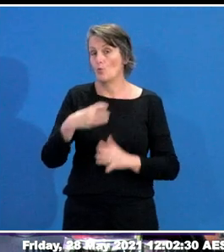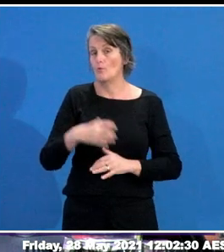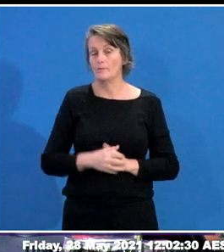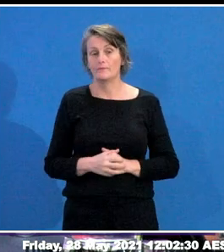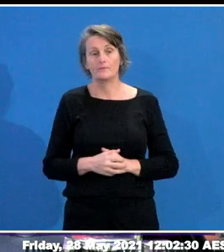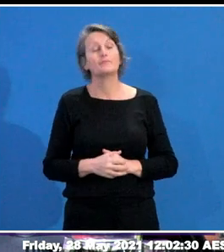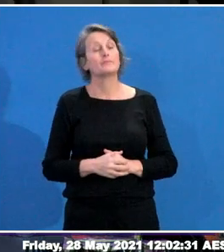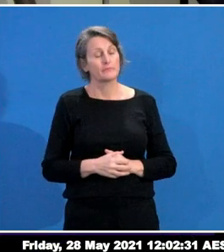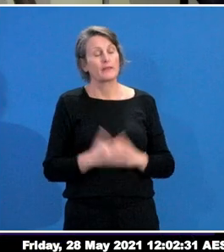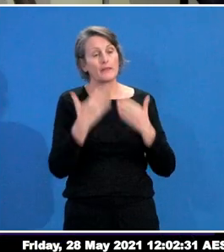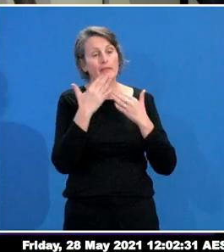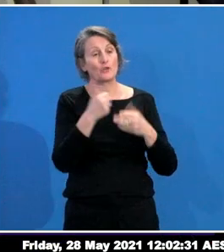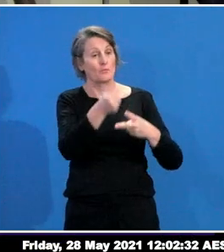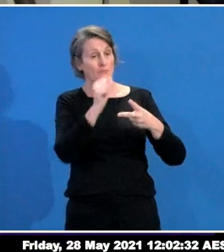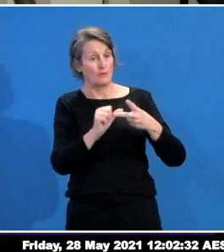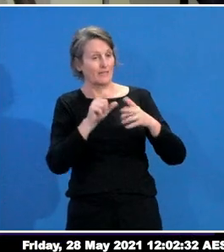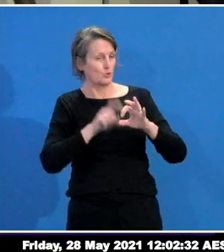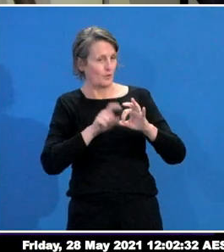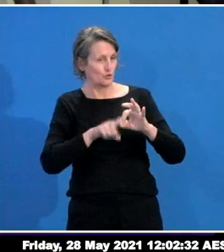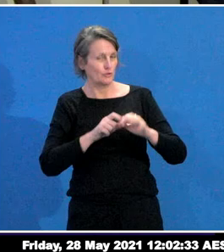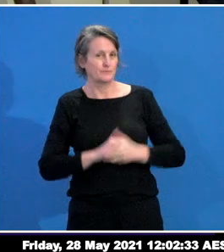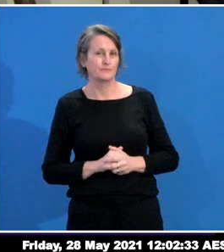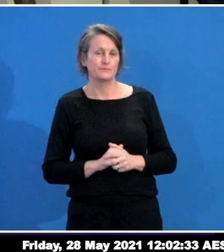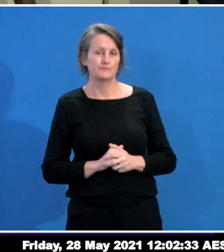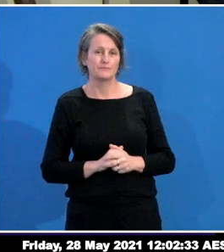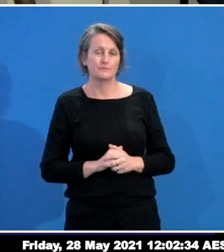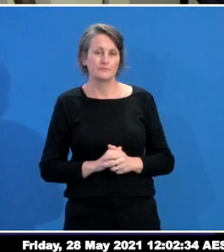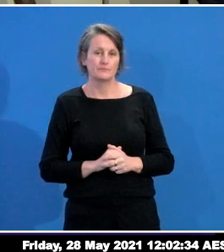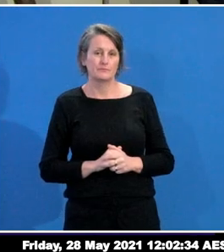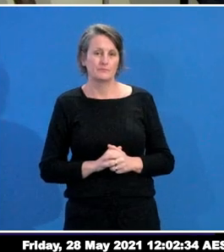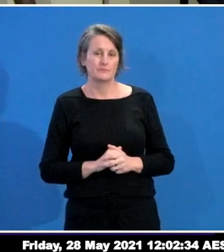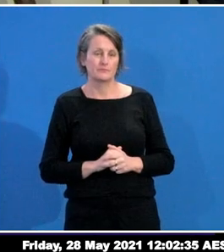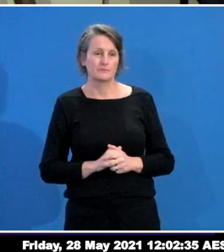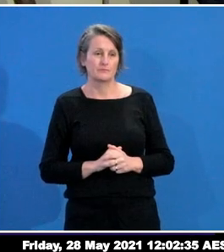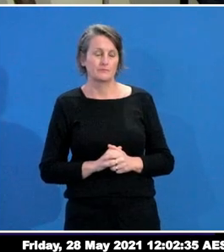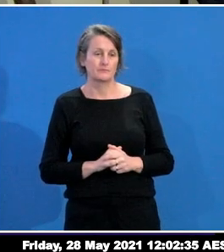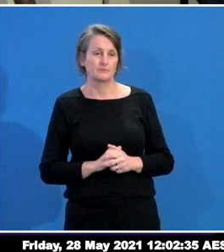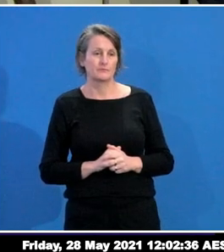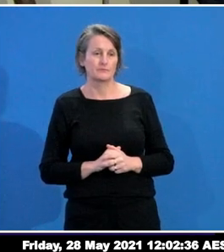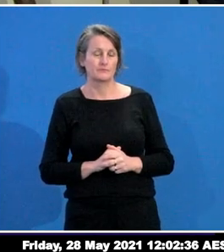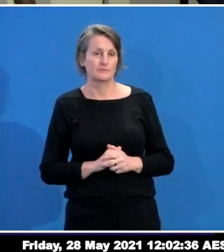COMMISSIONER McEWIN: Thank you. My final question is, and it relates to the very last paragraph of your primary